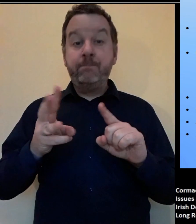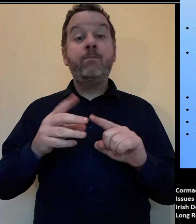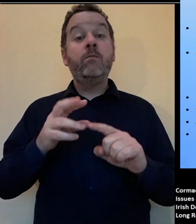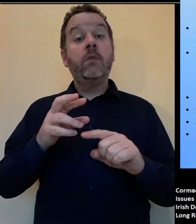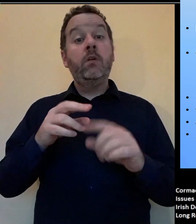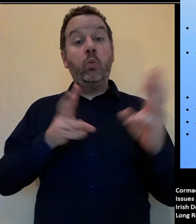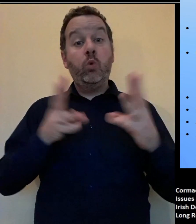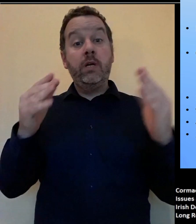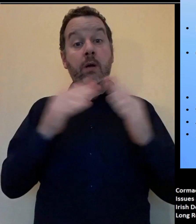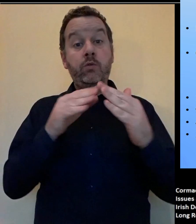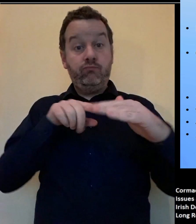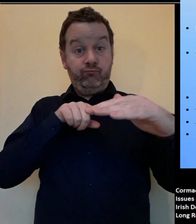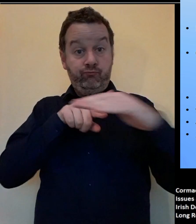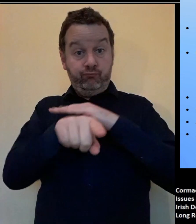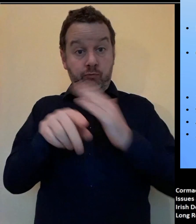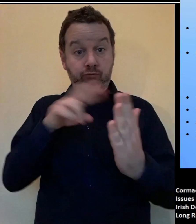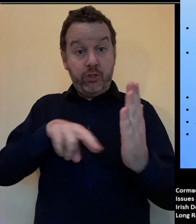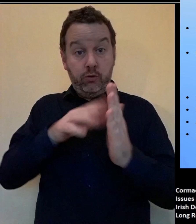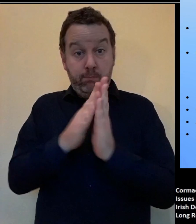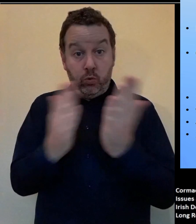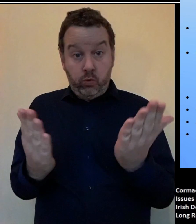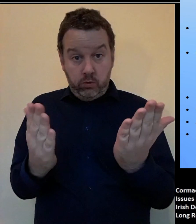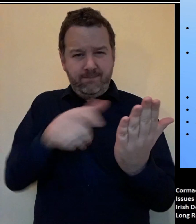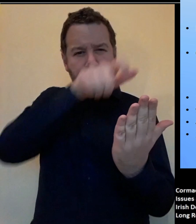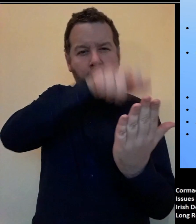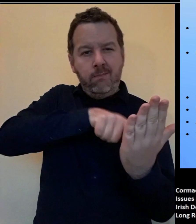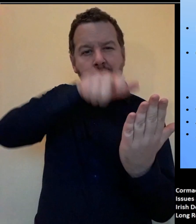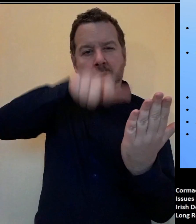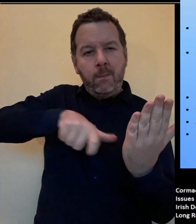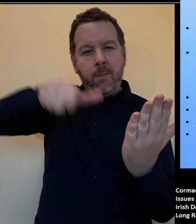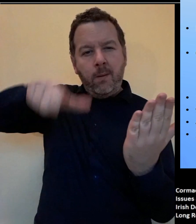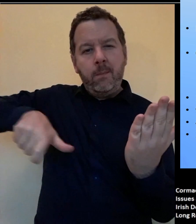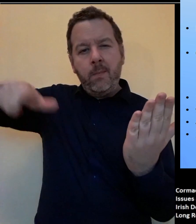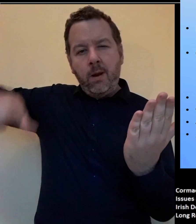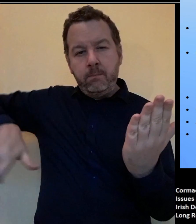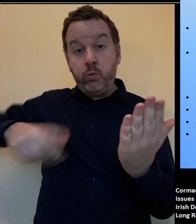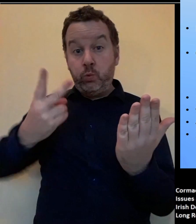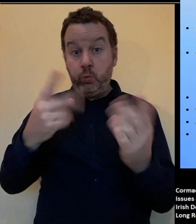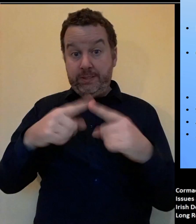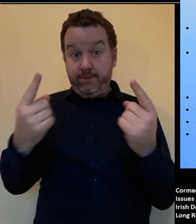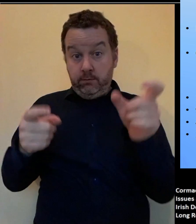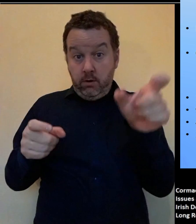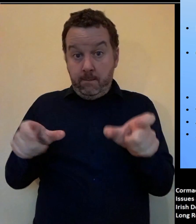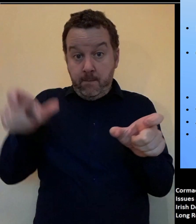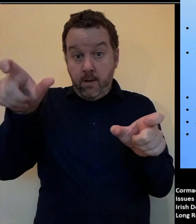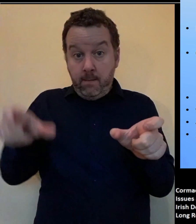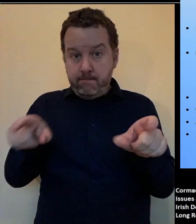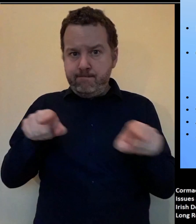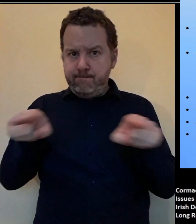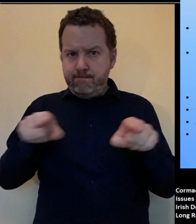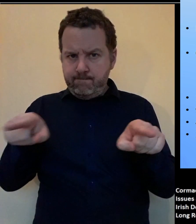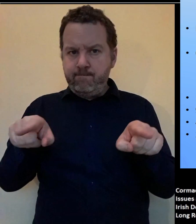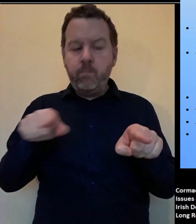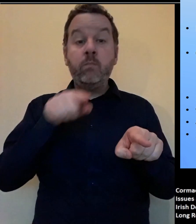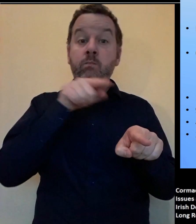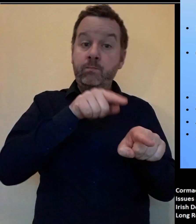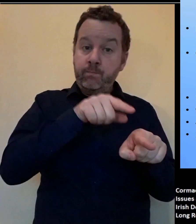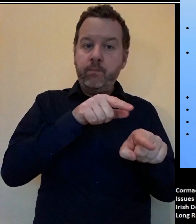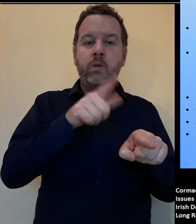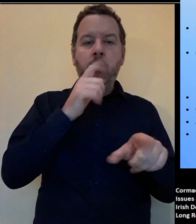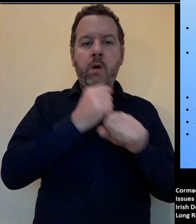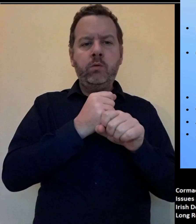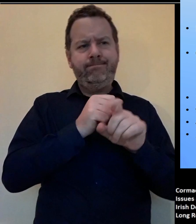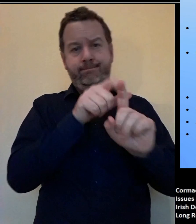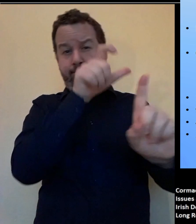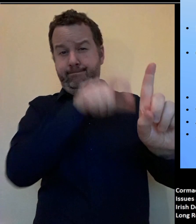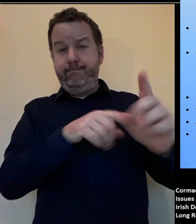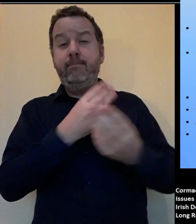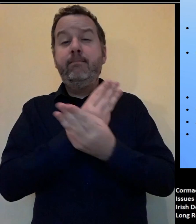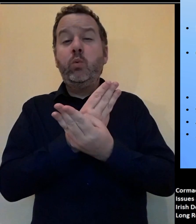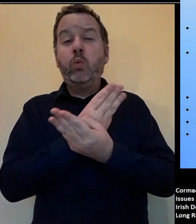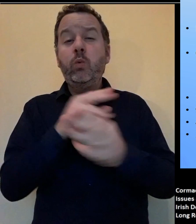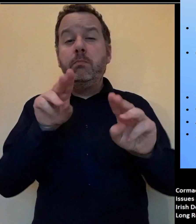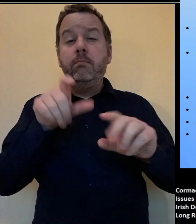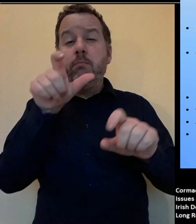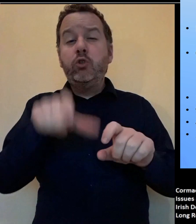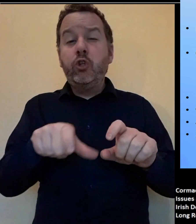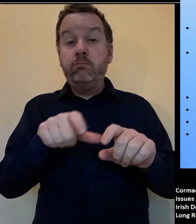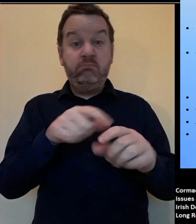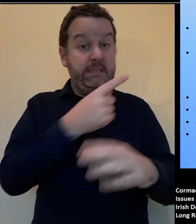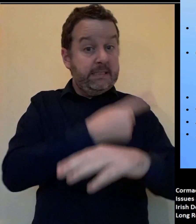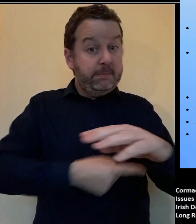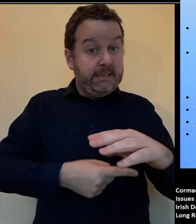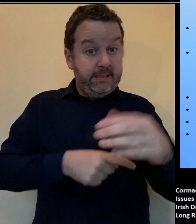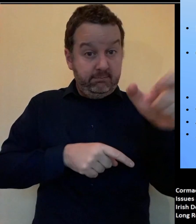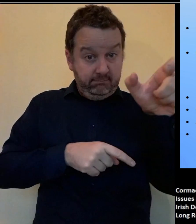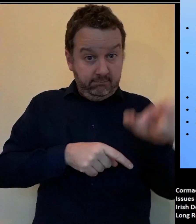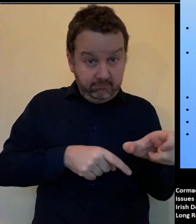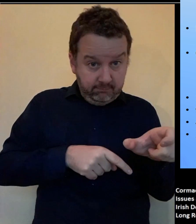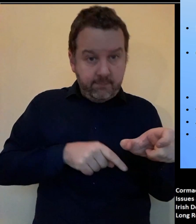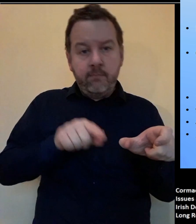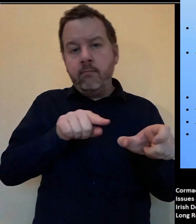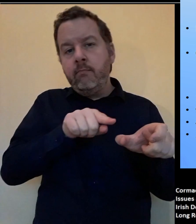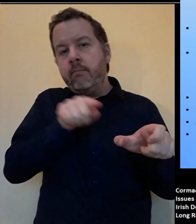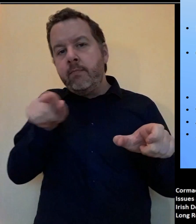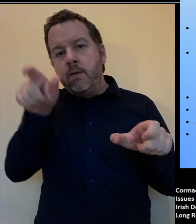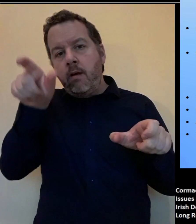There are two different columns used to record this information: one for 'disability' of the paupers,